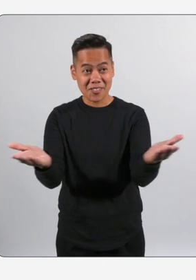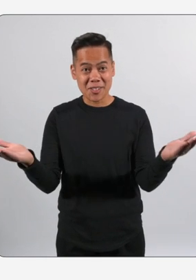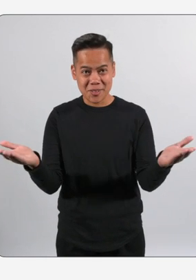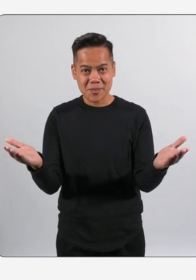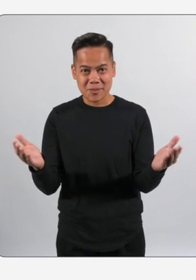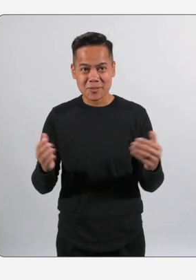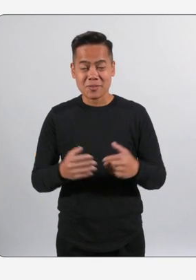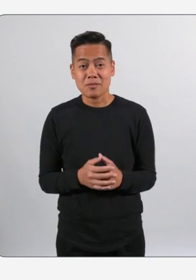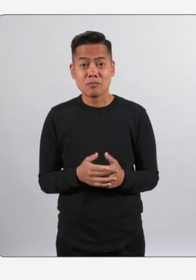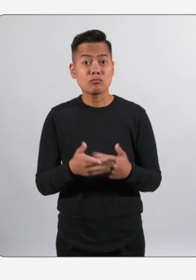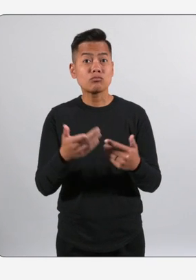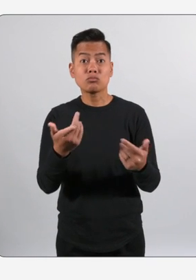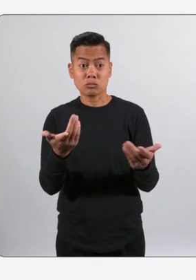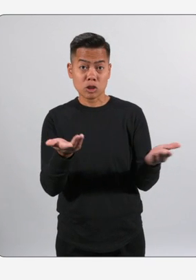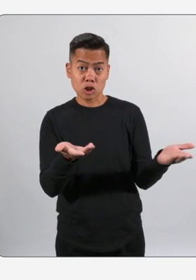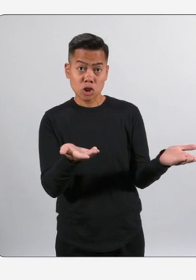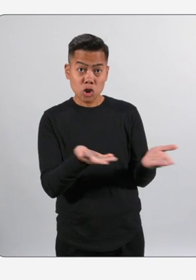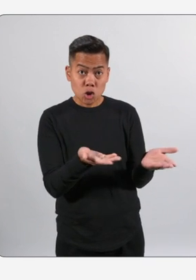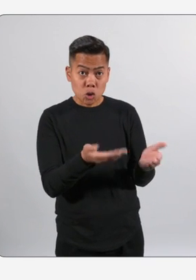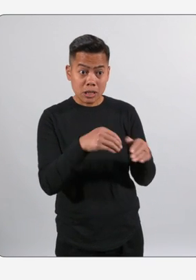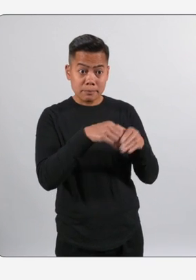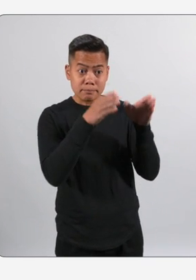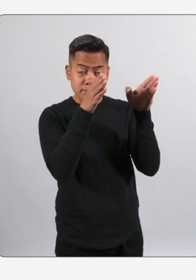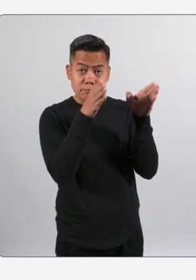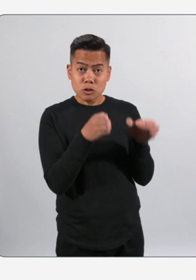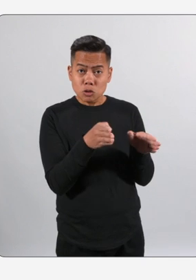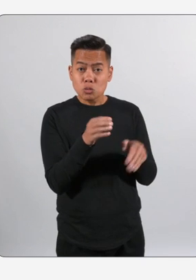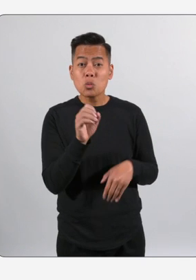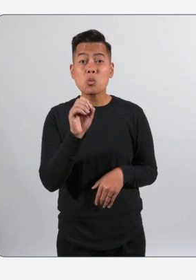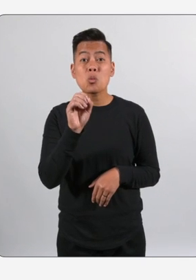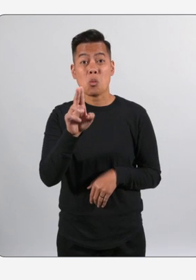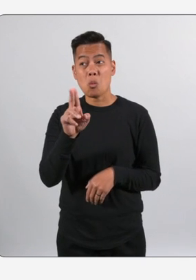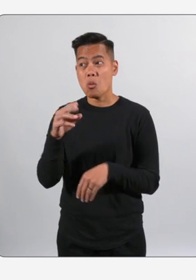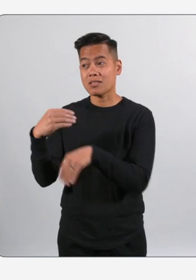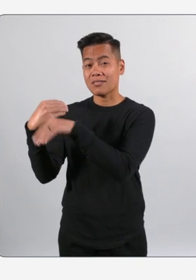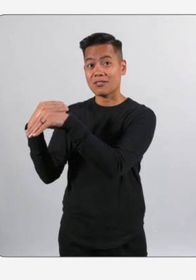Whether you're here with us in person or joining virtually, I’m